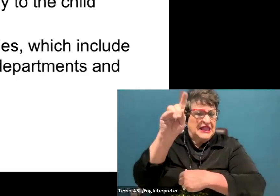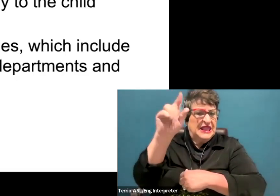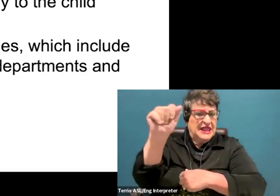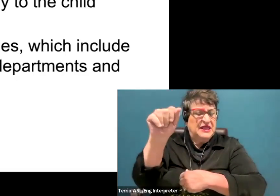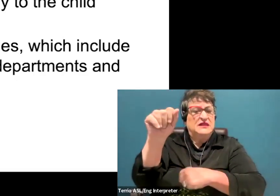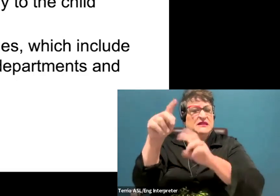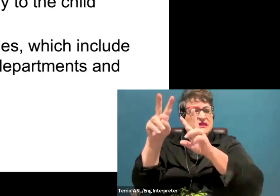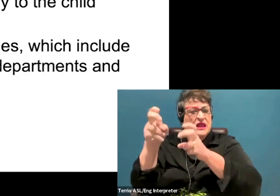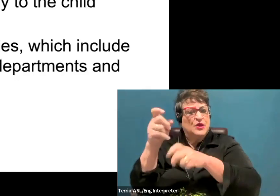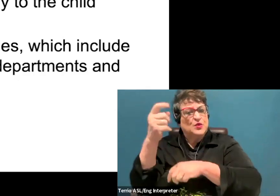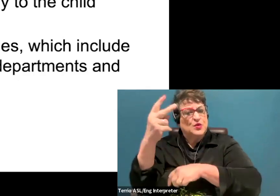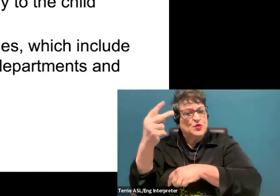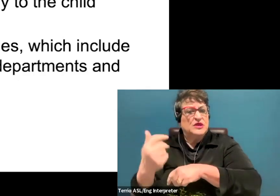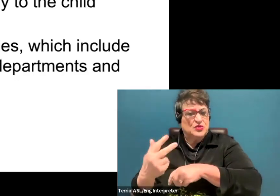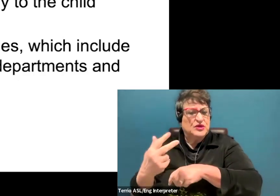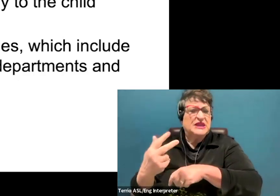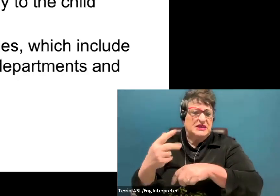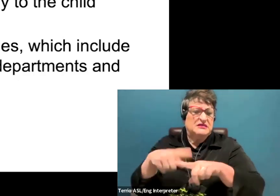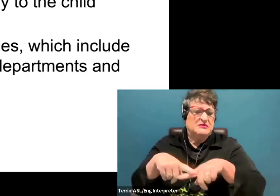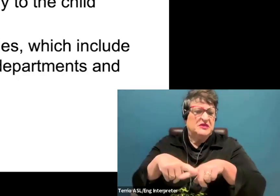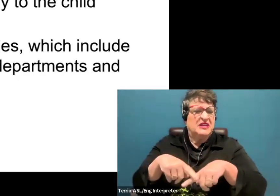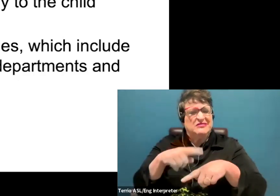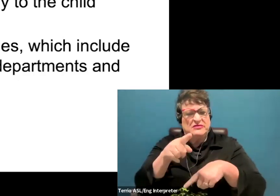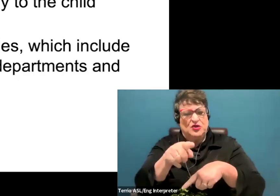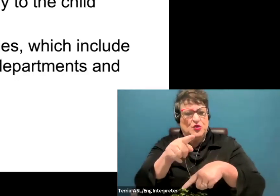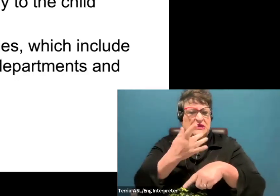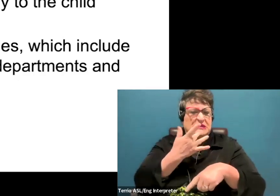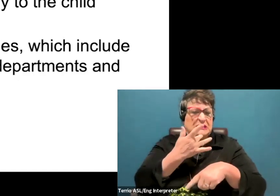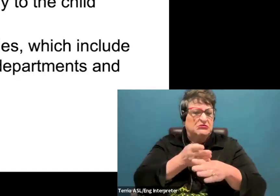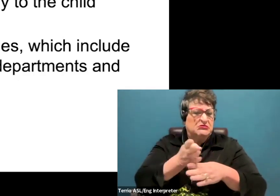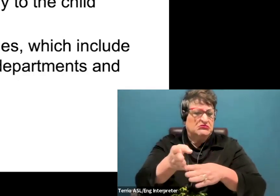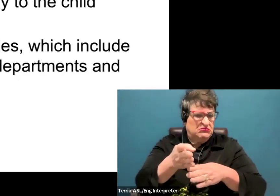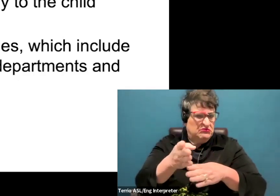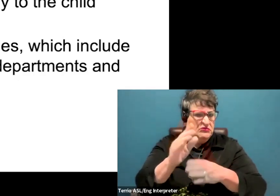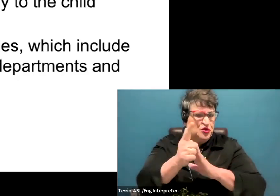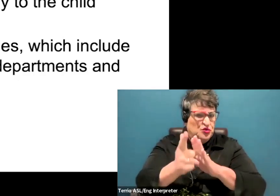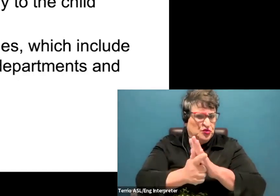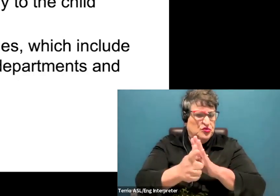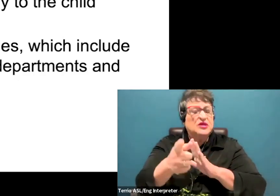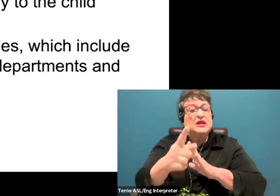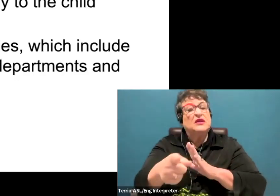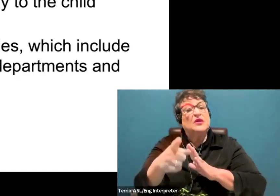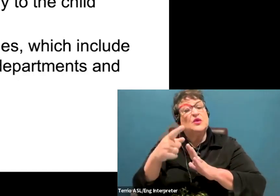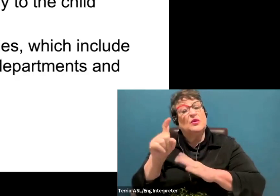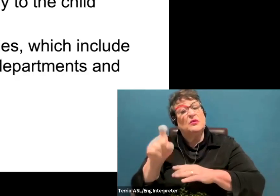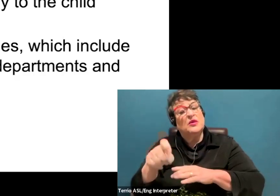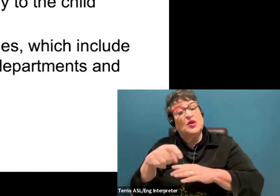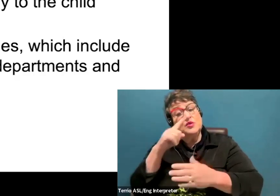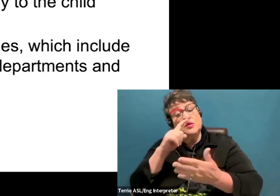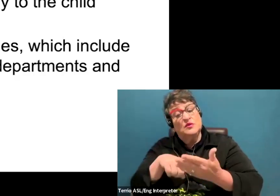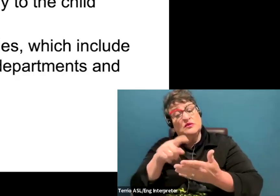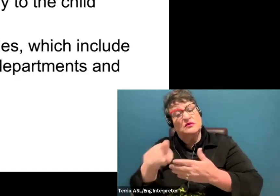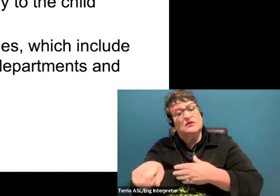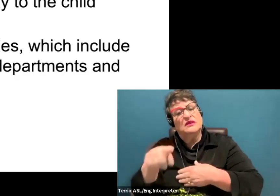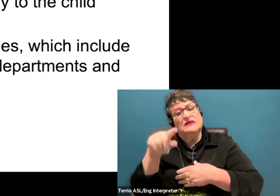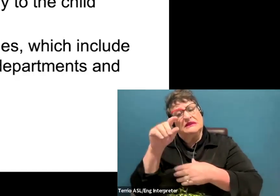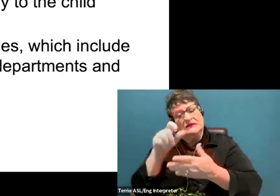depending on what type of an attorney you are. It's also worth noting at the outset that Section 504 of the Rehabilitation Act also